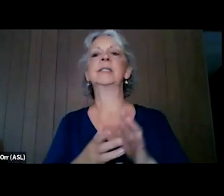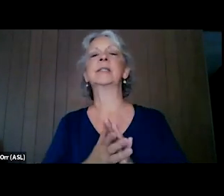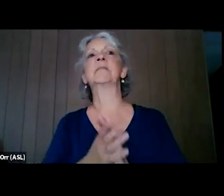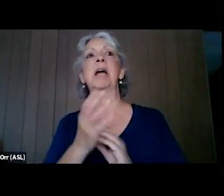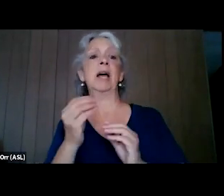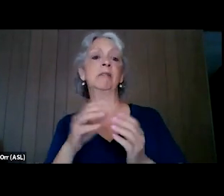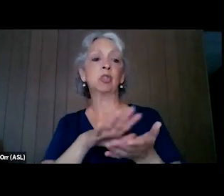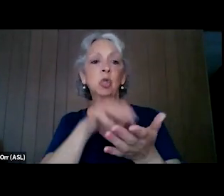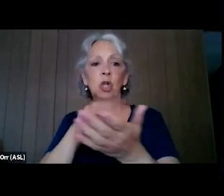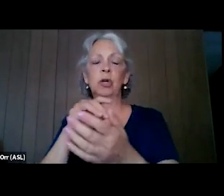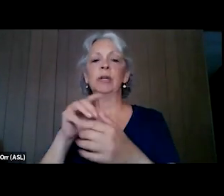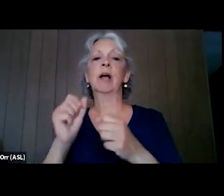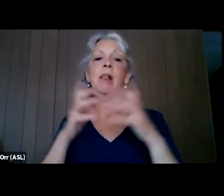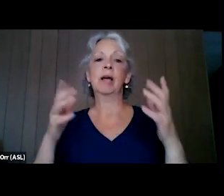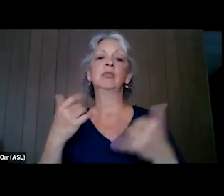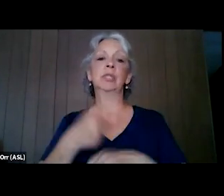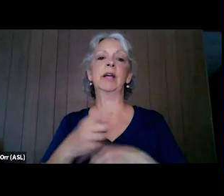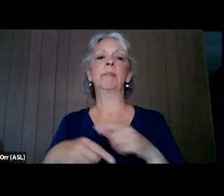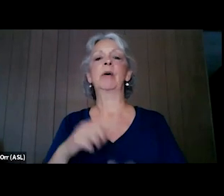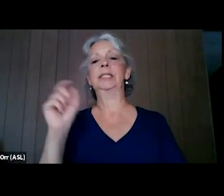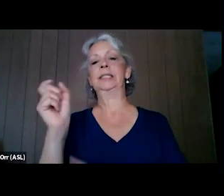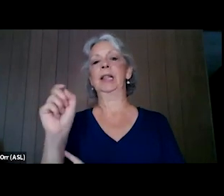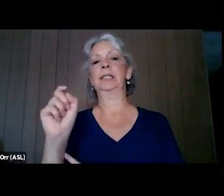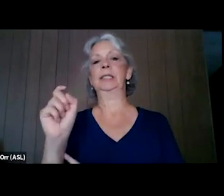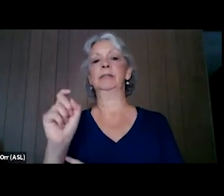and just to learn a lot today about xylazine. Next slide.